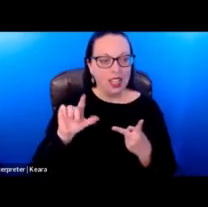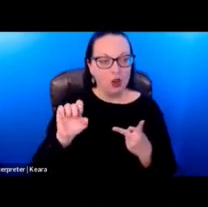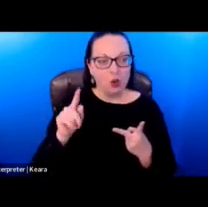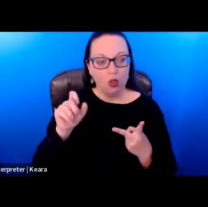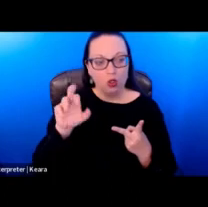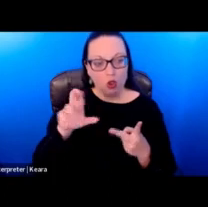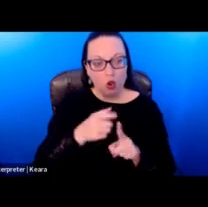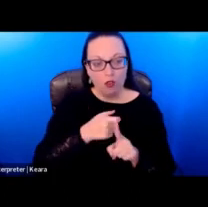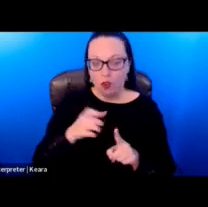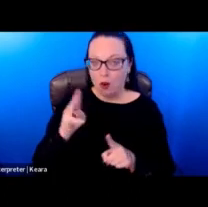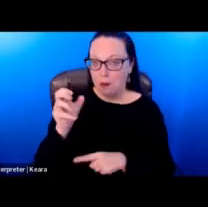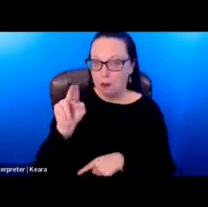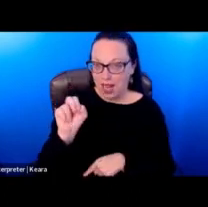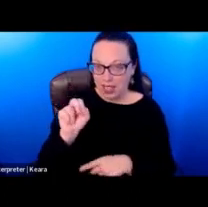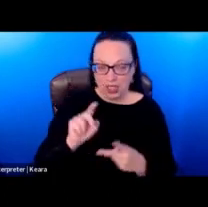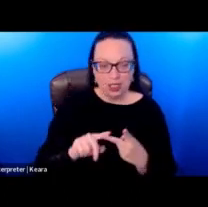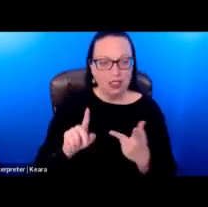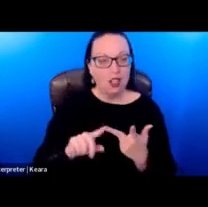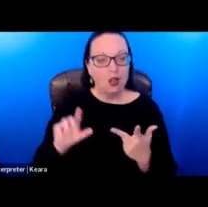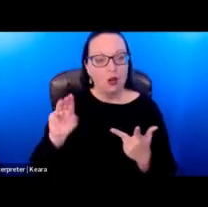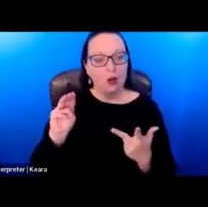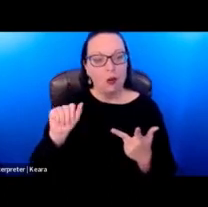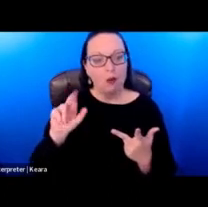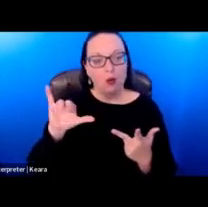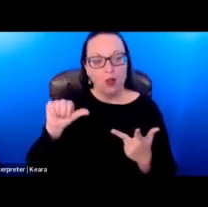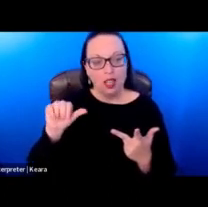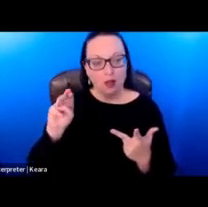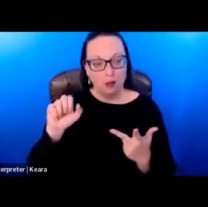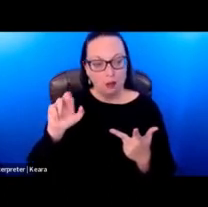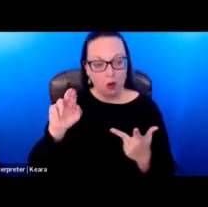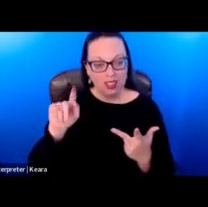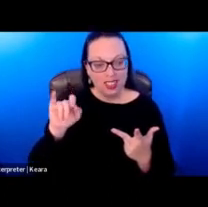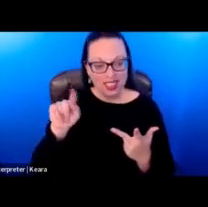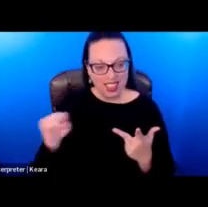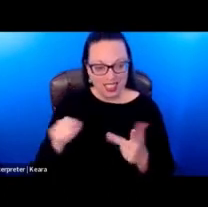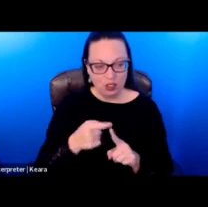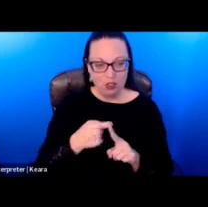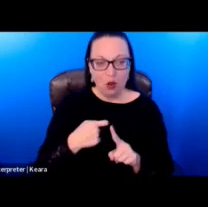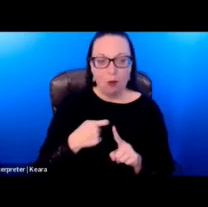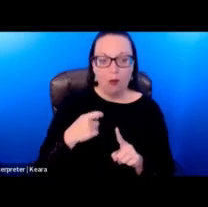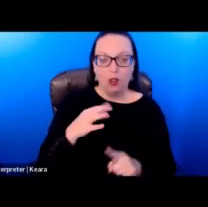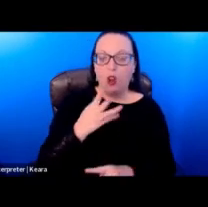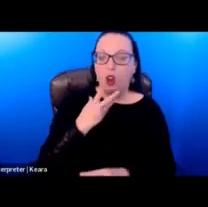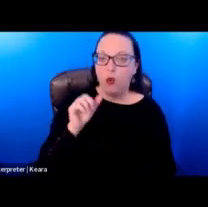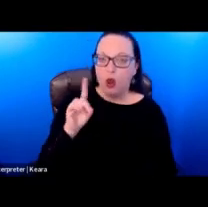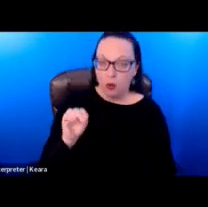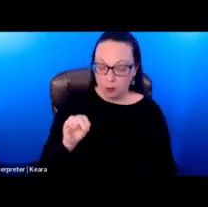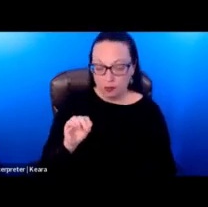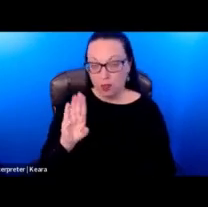from Colorado. Their bios are available on the PDF that you received with the agenda. So